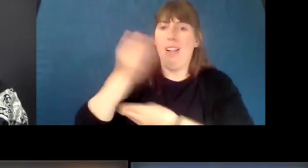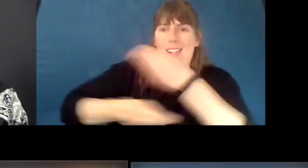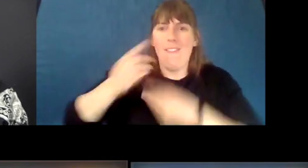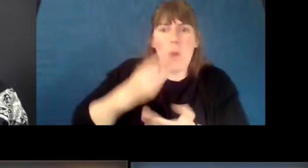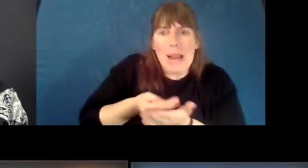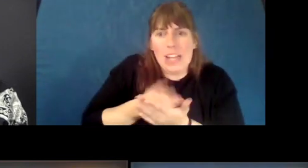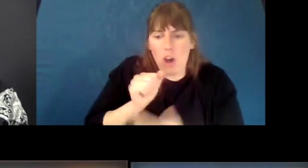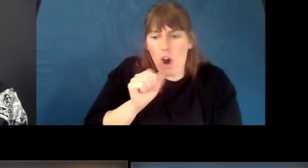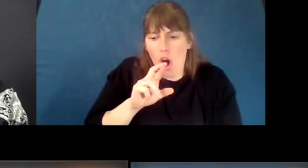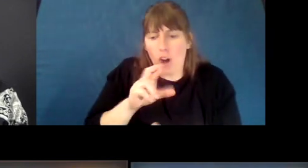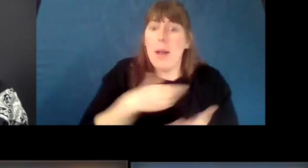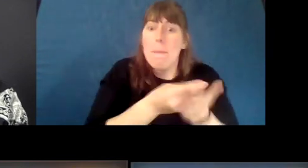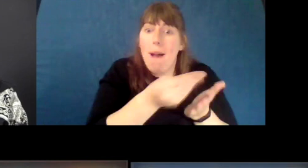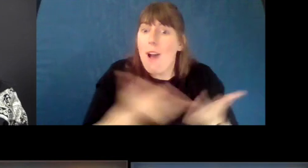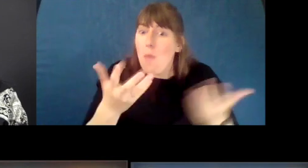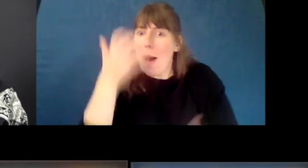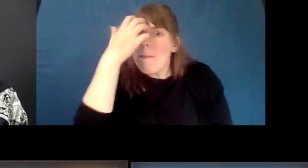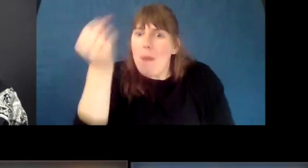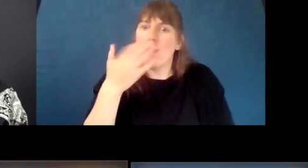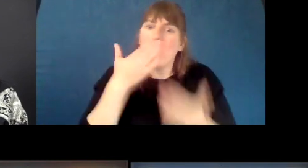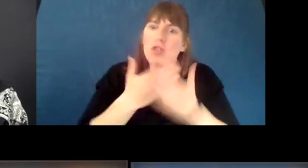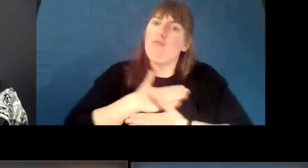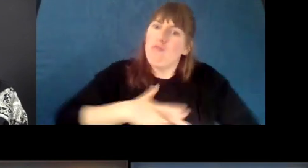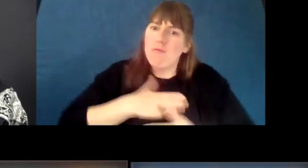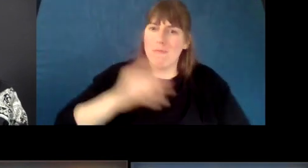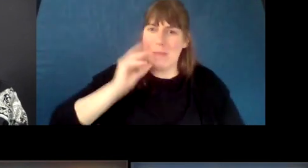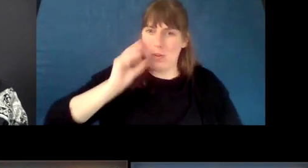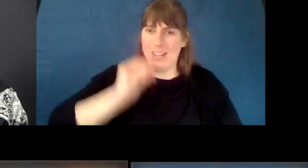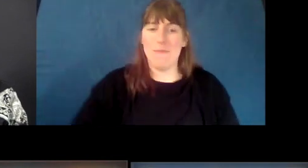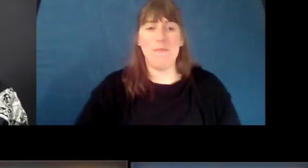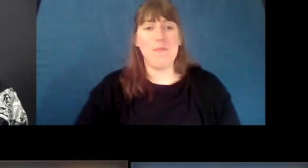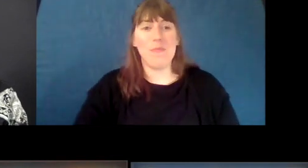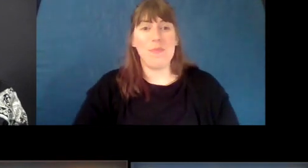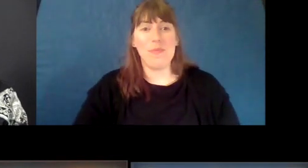and pleasurable experiences. As you see in the back it says "play the memory game".